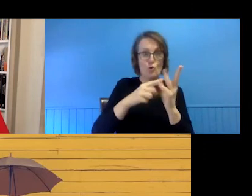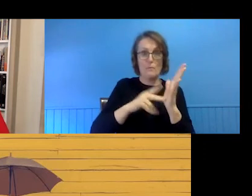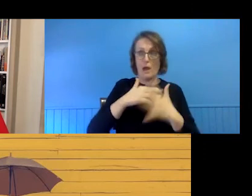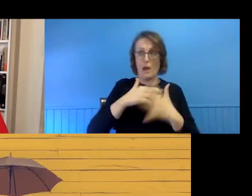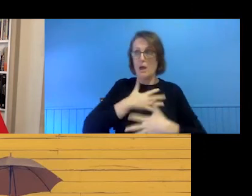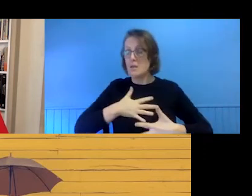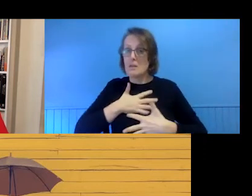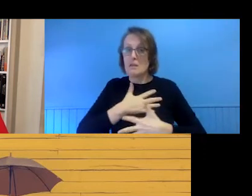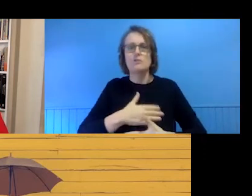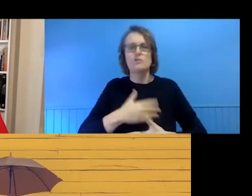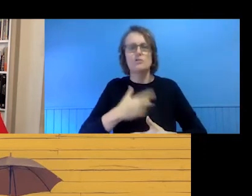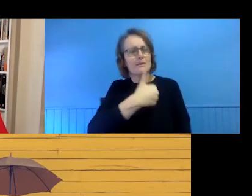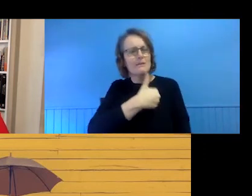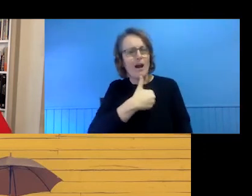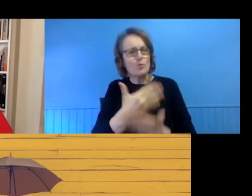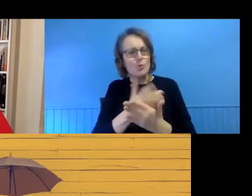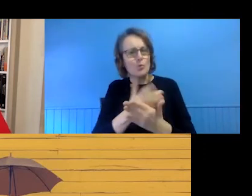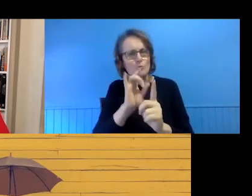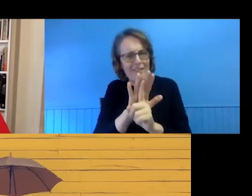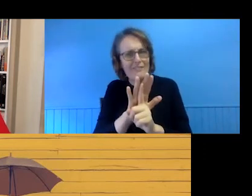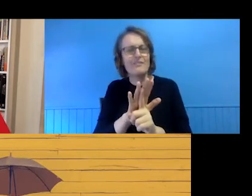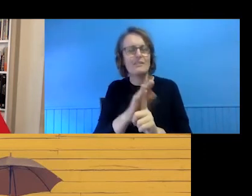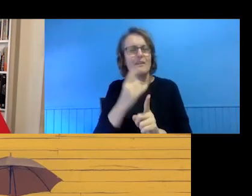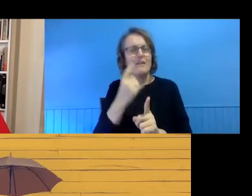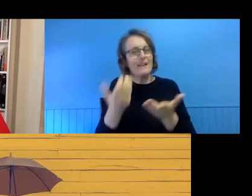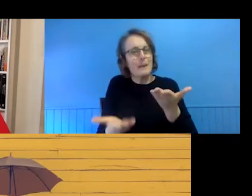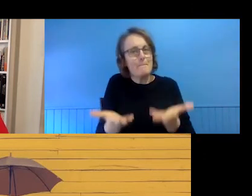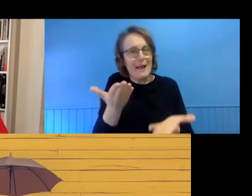that balance and we need to just try and eliminate desperation when we